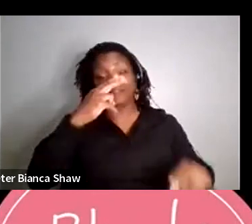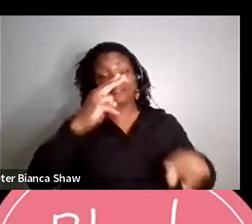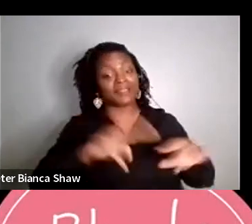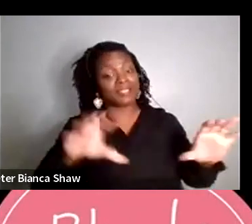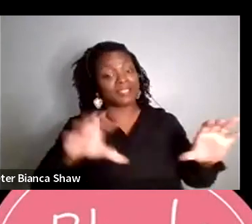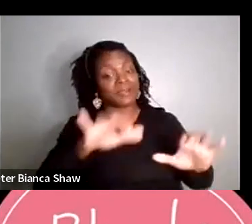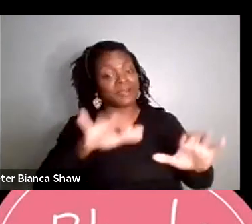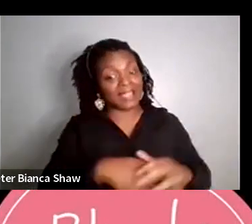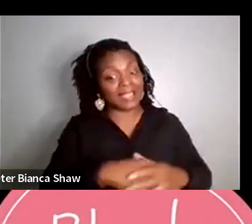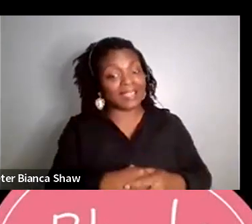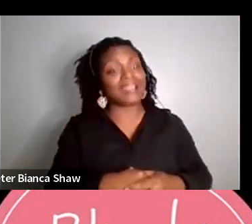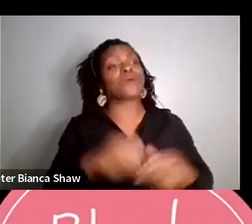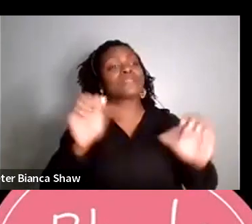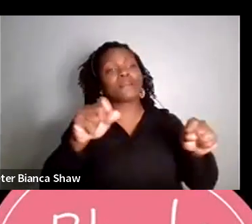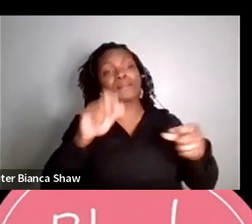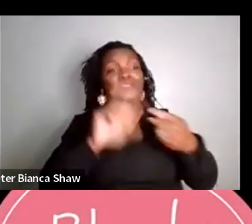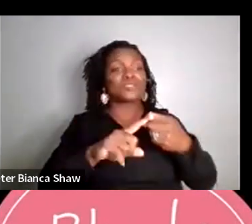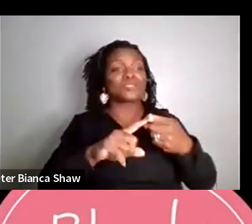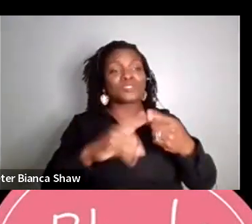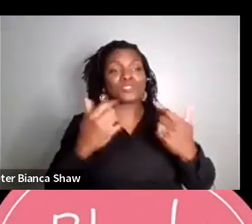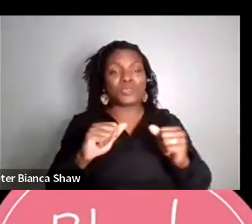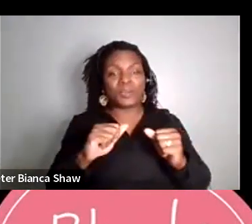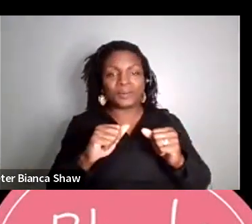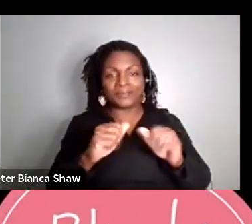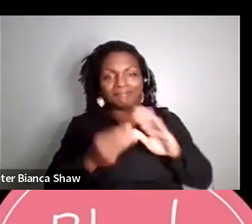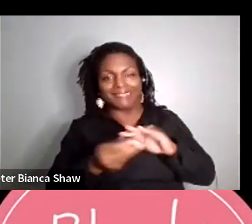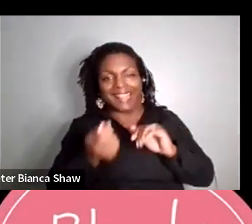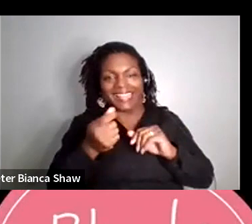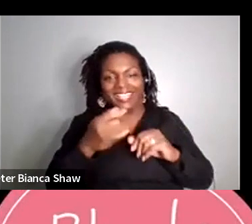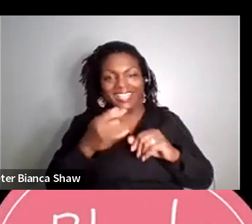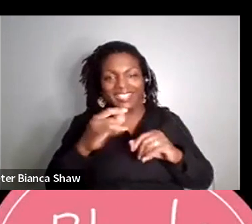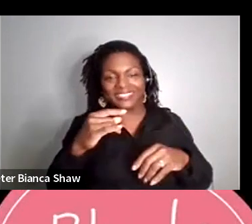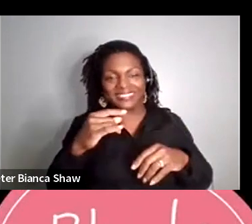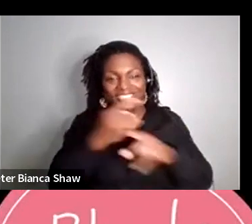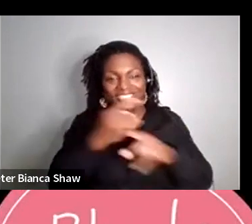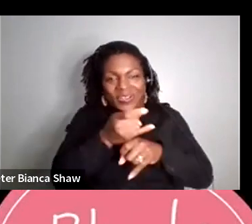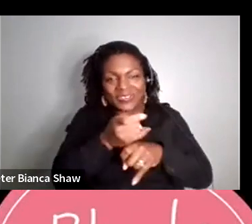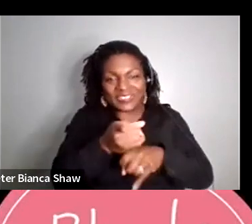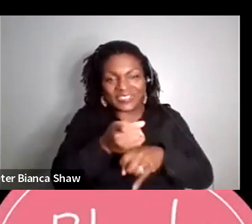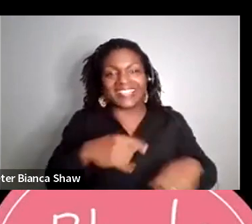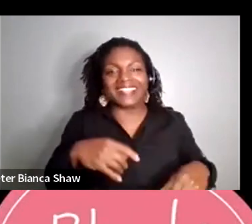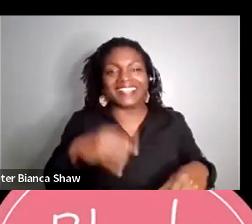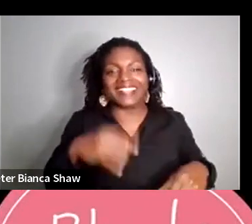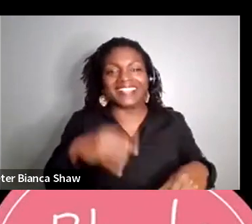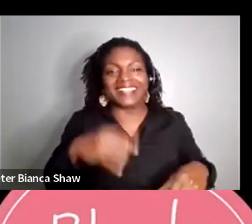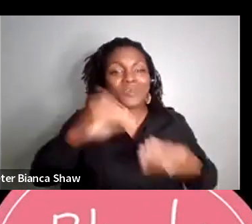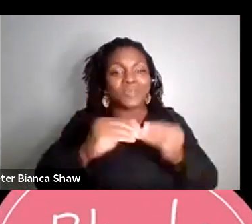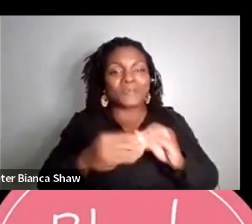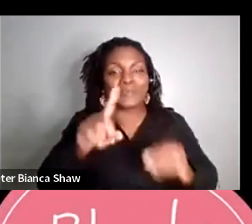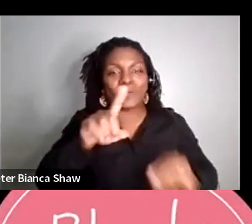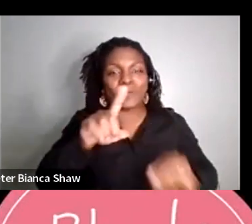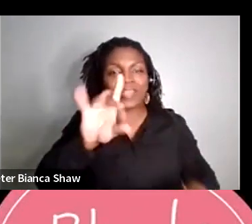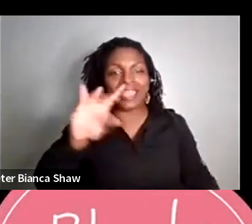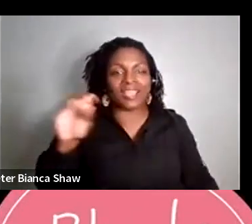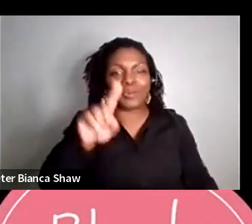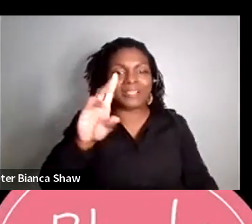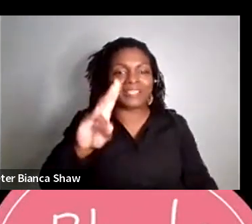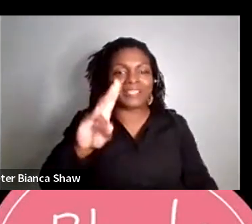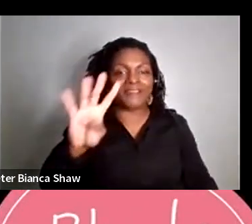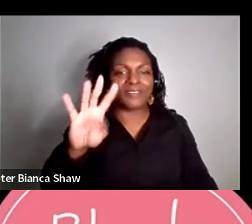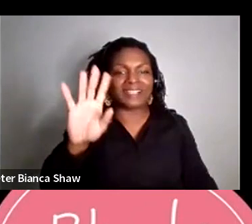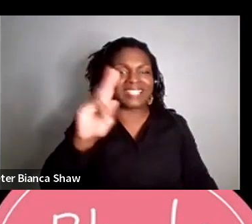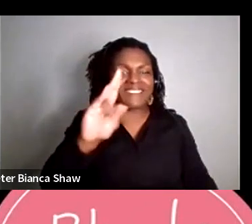I was able to sneak in. a bunch of choices like his phone number was what was 1, 801, 7, 4, 1776.